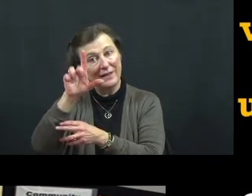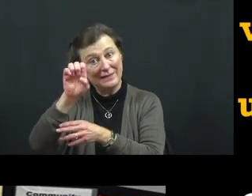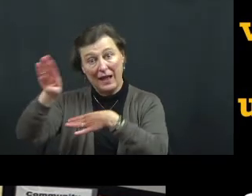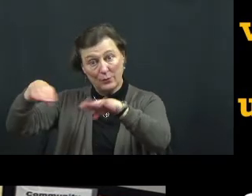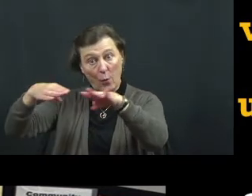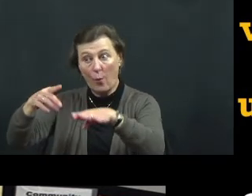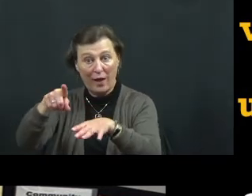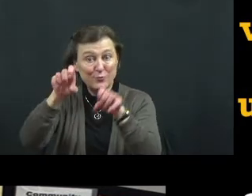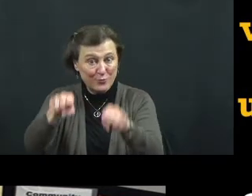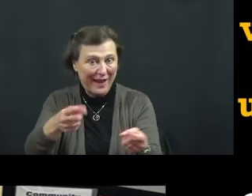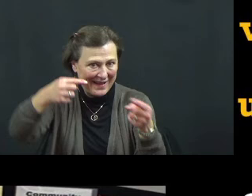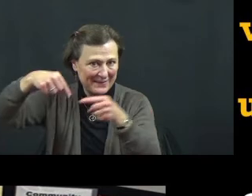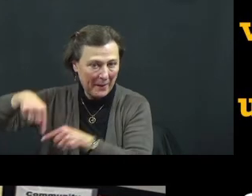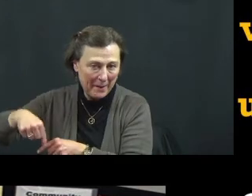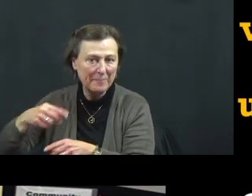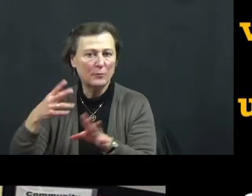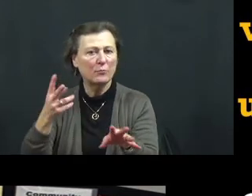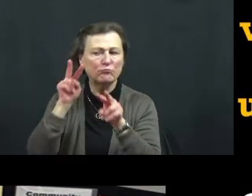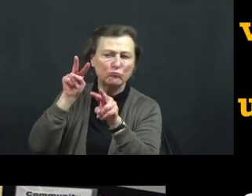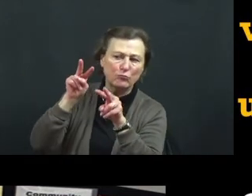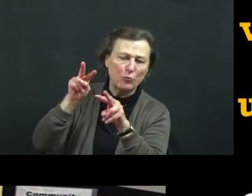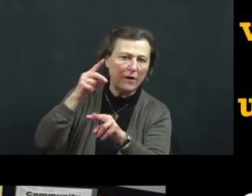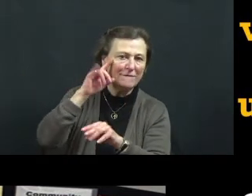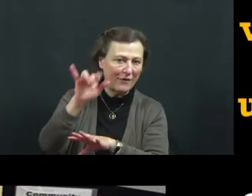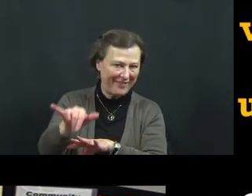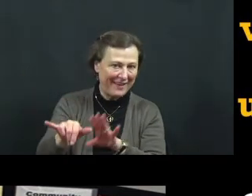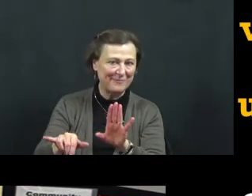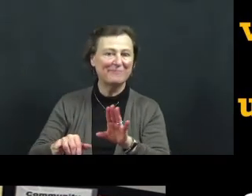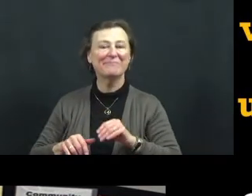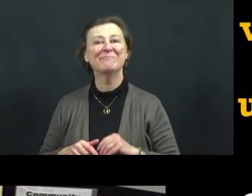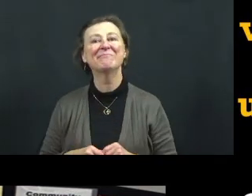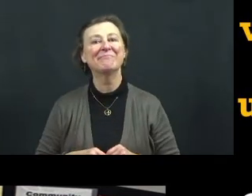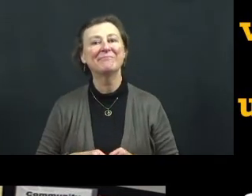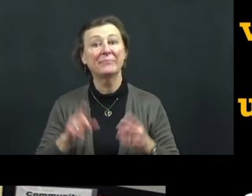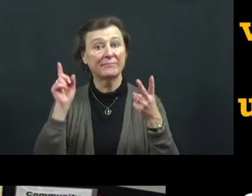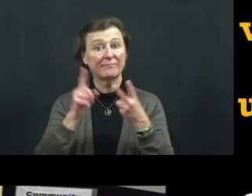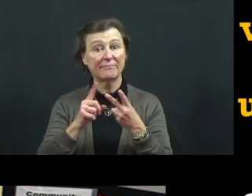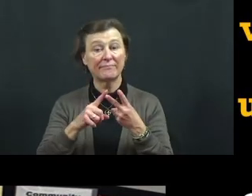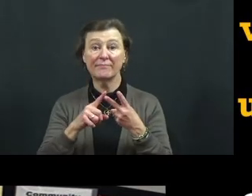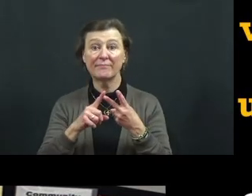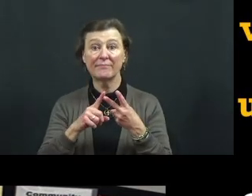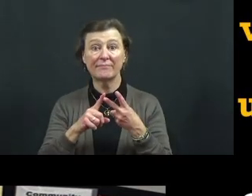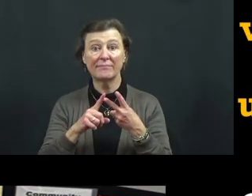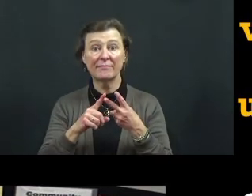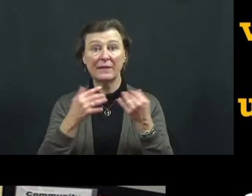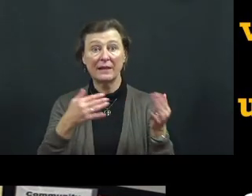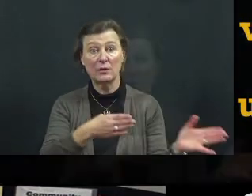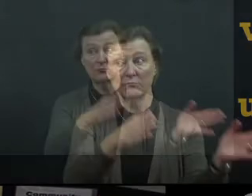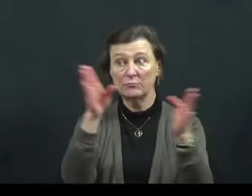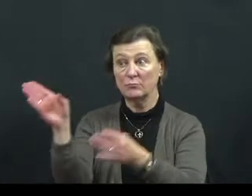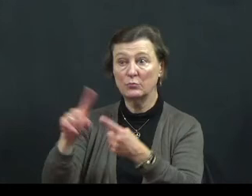So, stay tuned for more information about that. And, I’d like to turn it over to George Strubel.